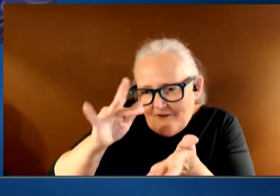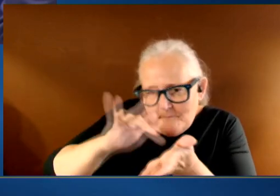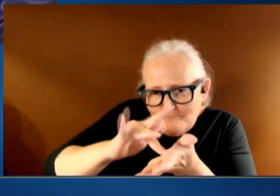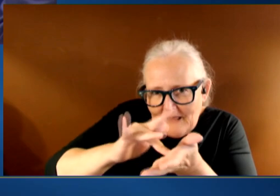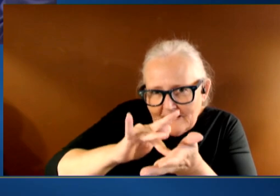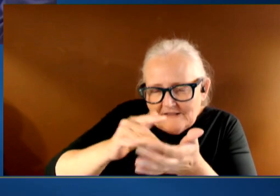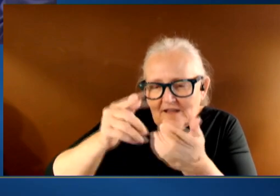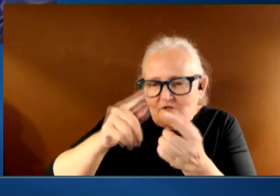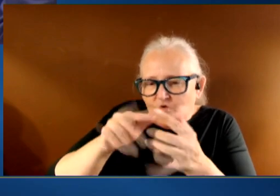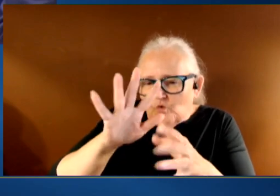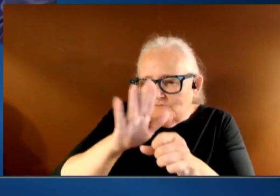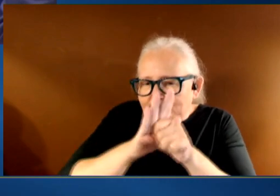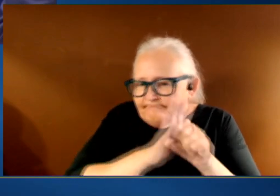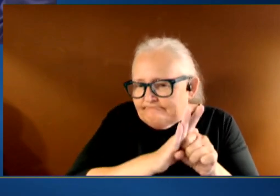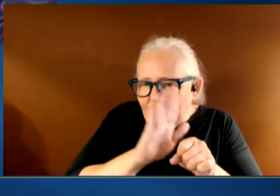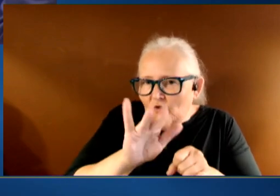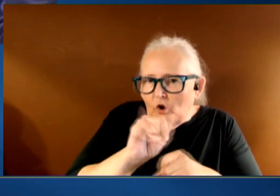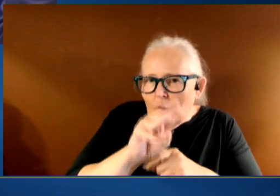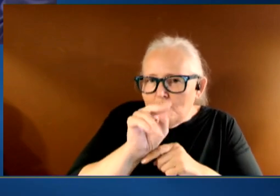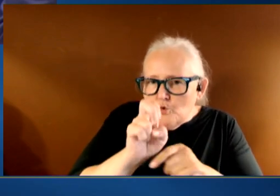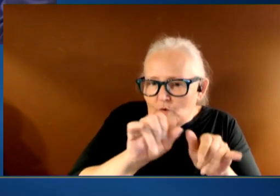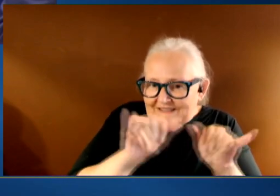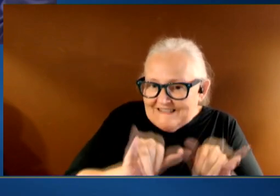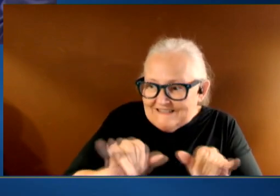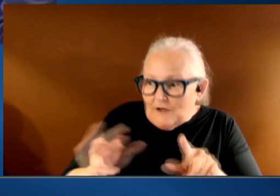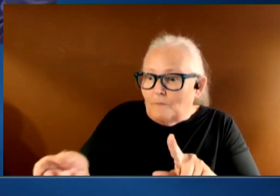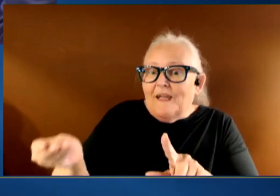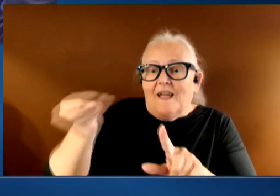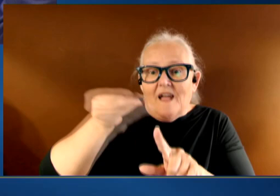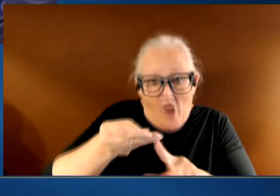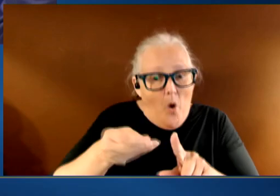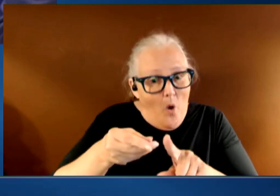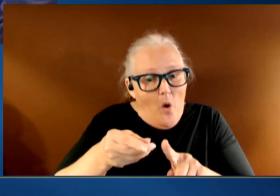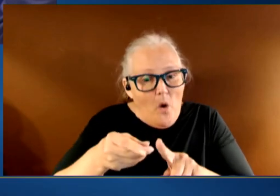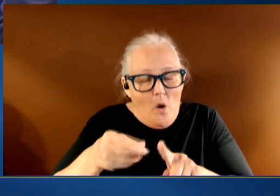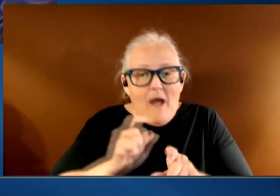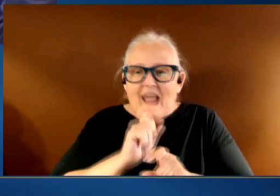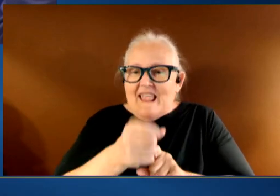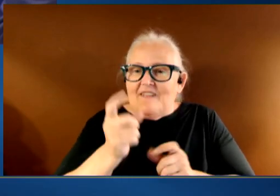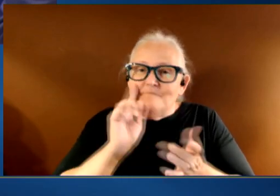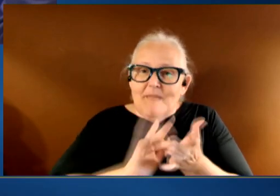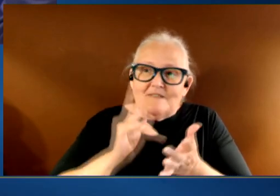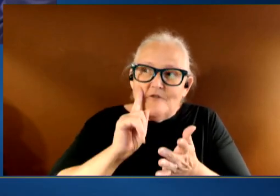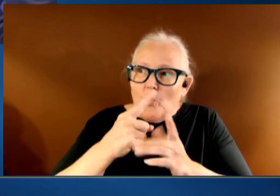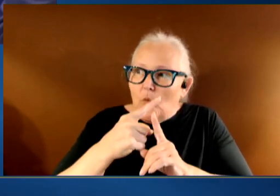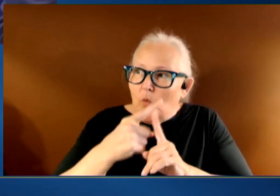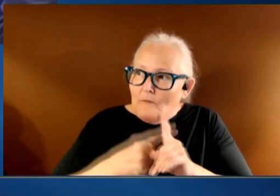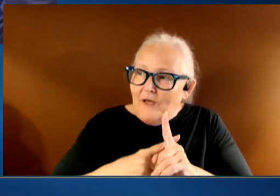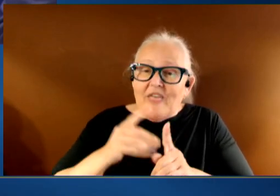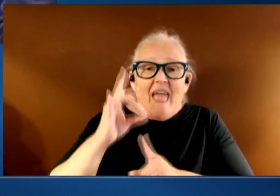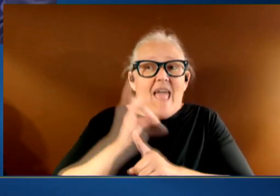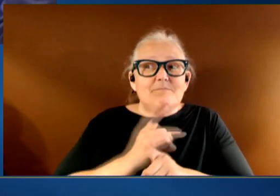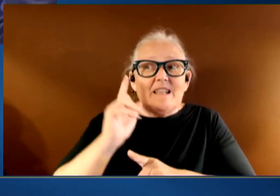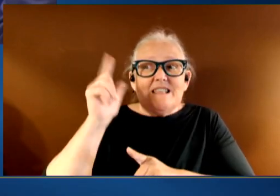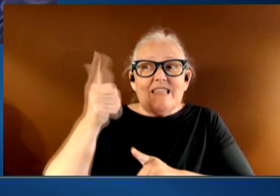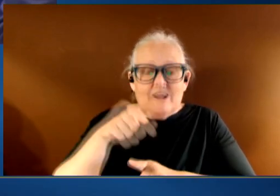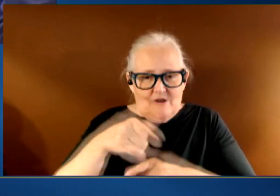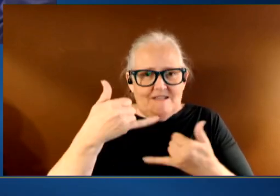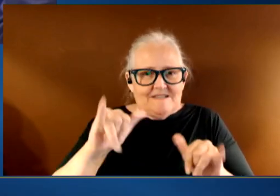and actually, it was successful. I gave the mouse the medicine for a month. Eight months later, the mice still had a mixture of donor and recipient cells. So,